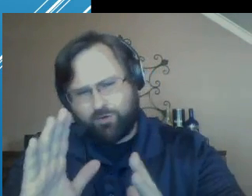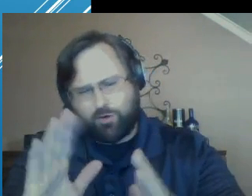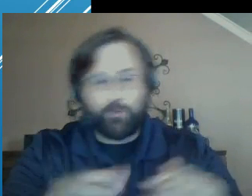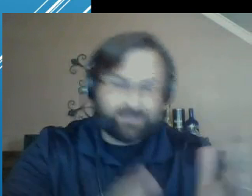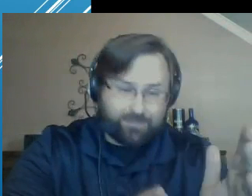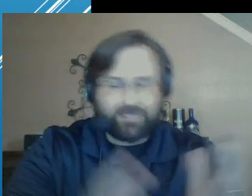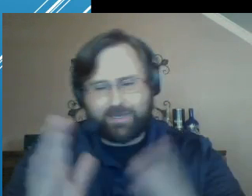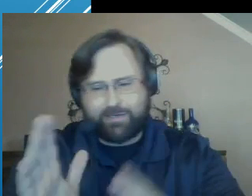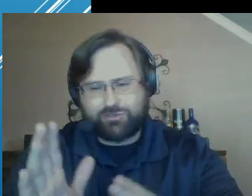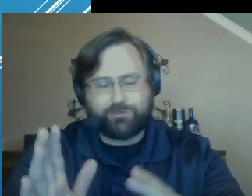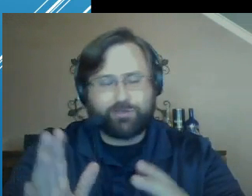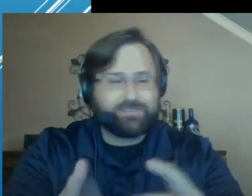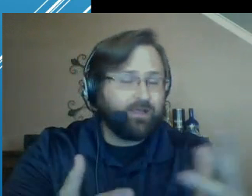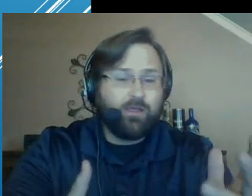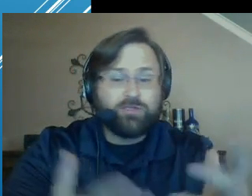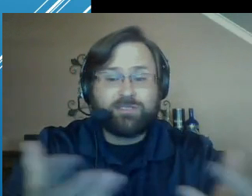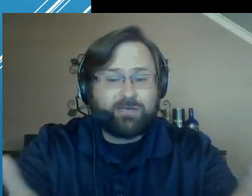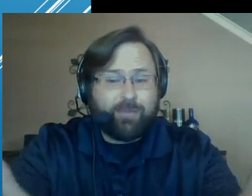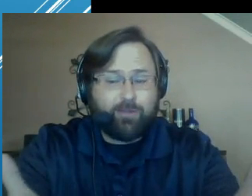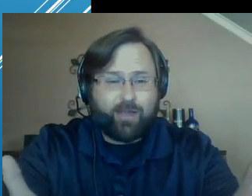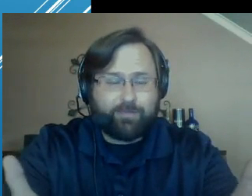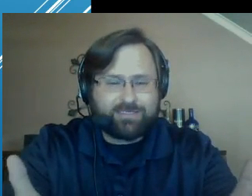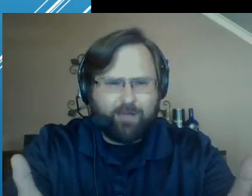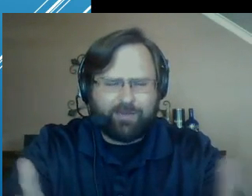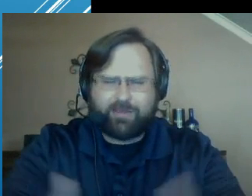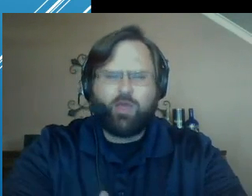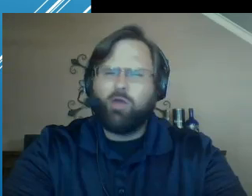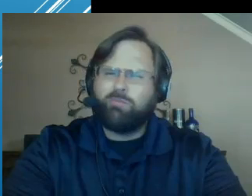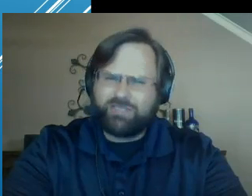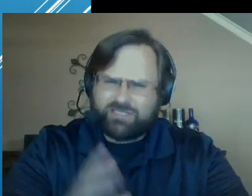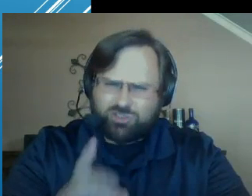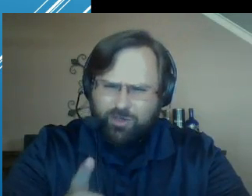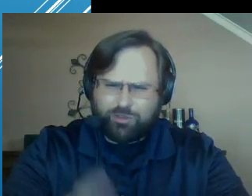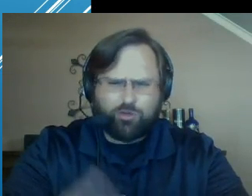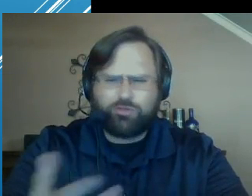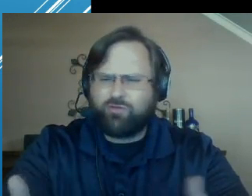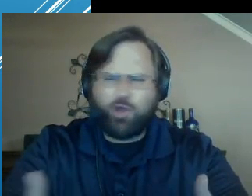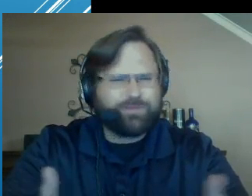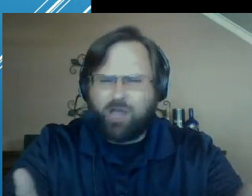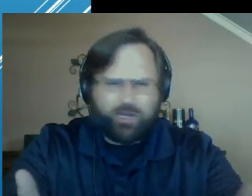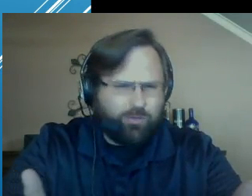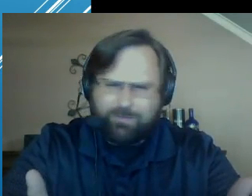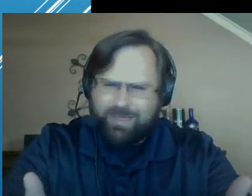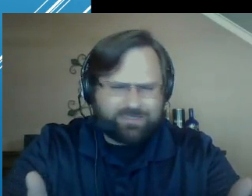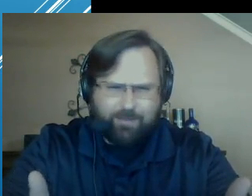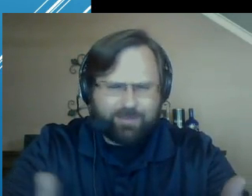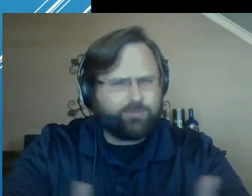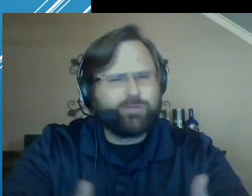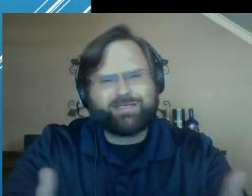a subject in the descriptor is that the subject may or may not be a topic but the descriptor or the verb is not going to make a topic it wouldn't make sense